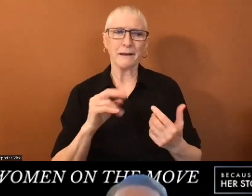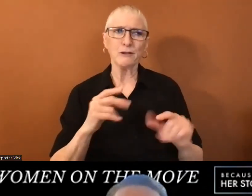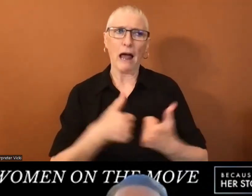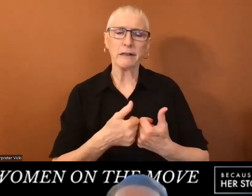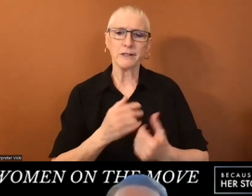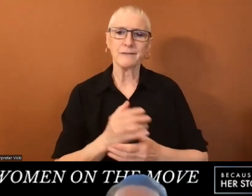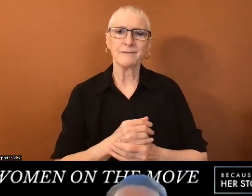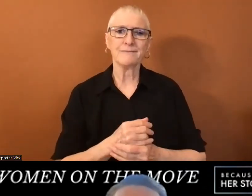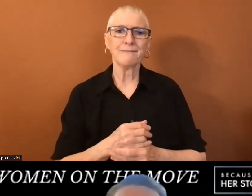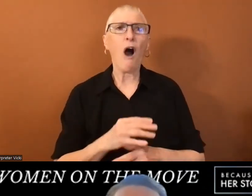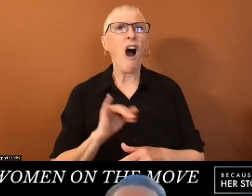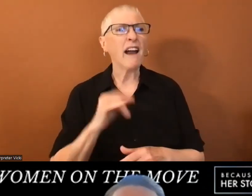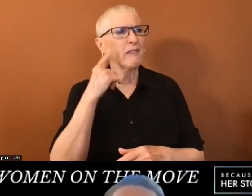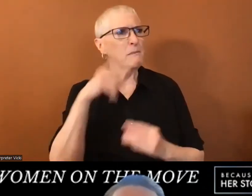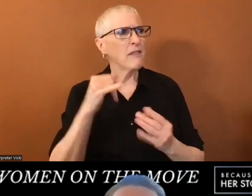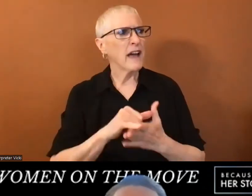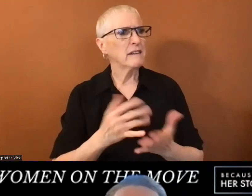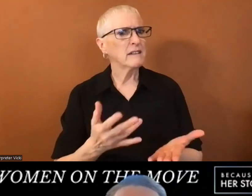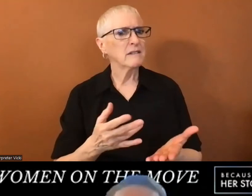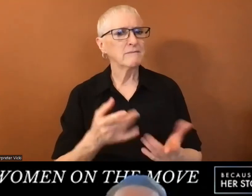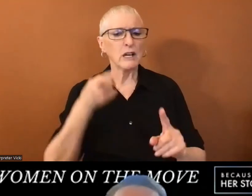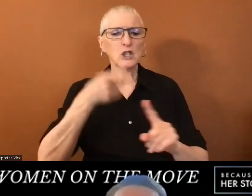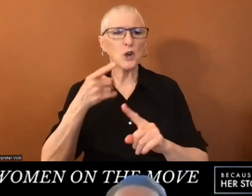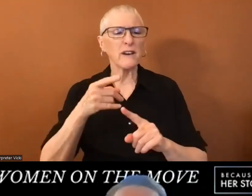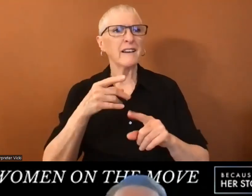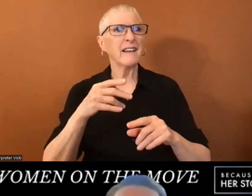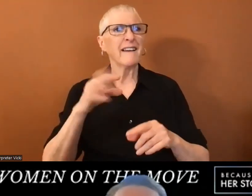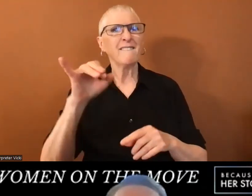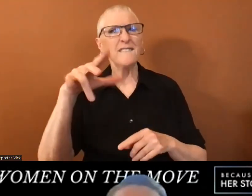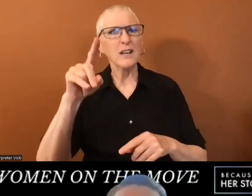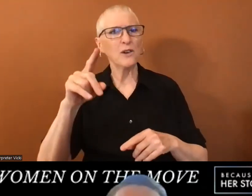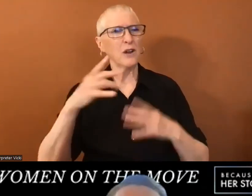Shelby: I didn't even think about that, you know, just certain field gear or stuff that traditionally